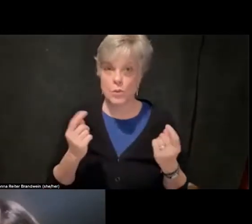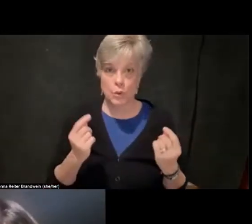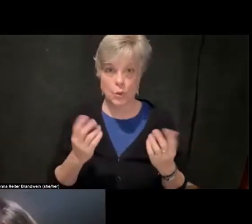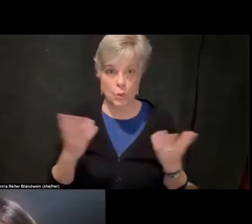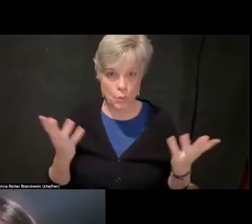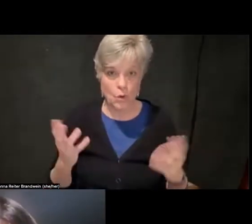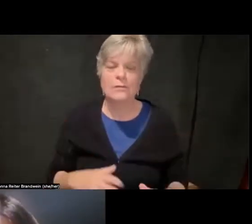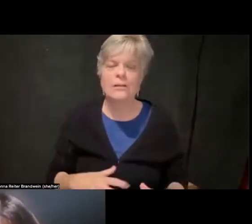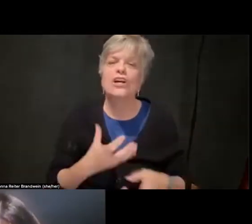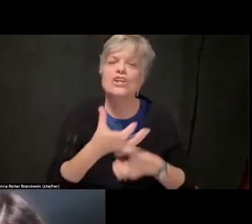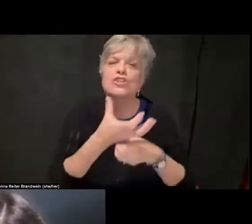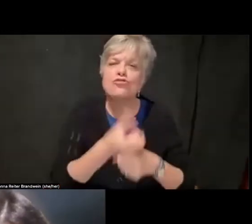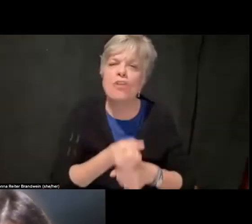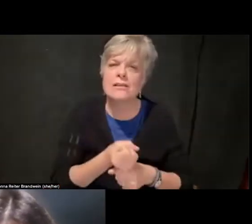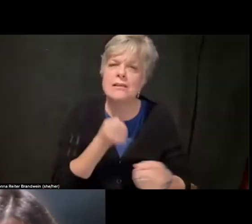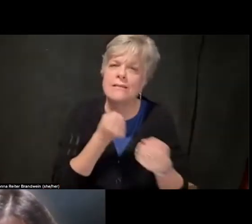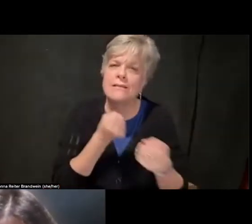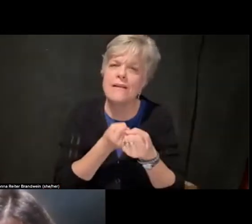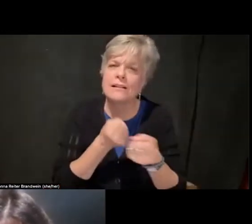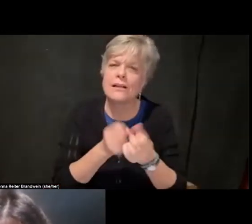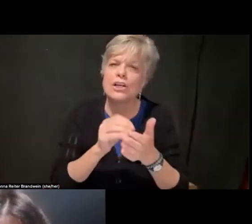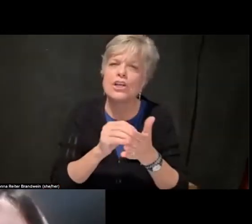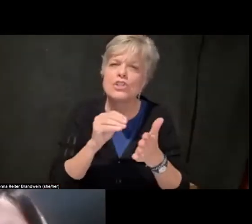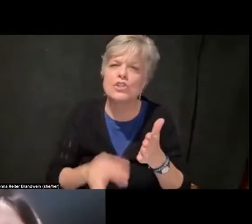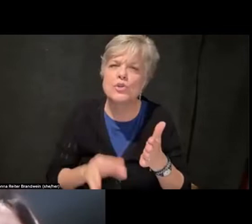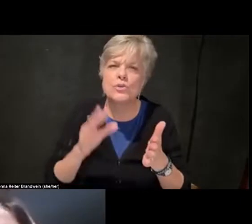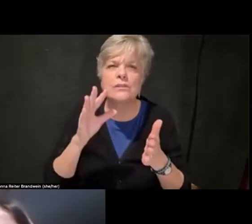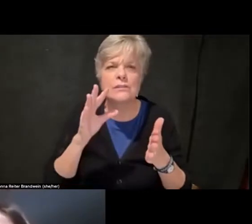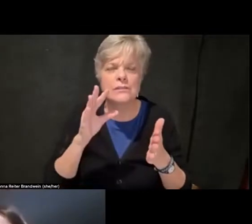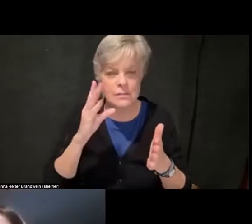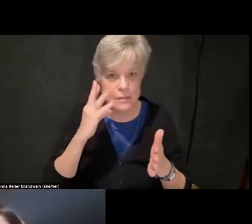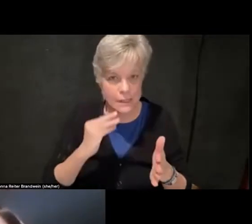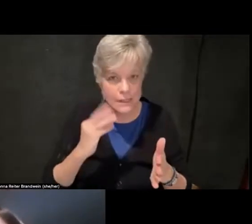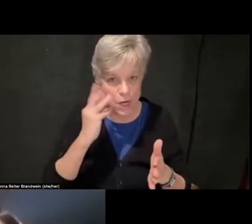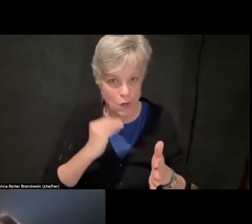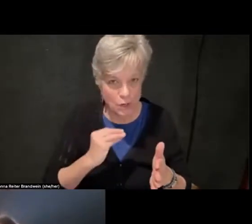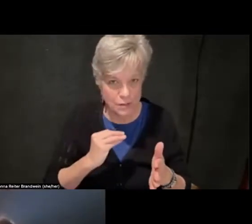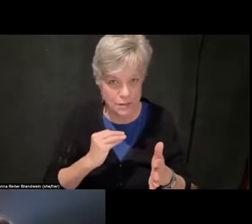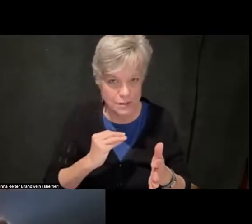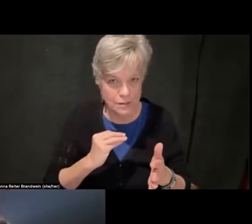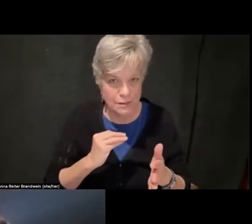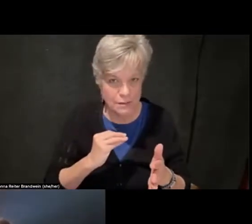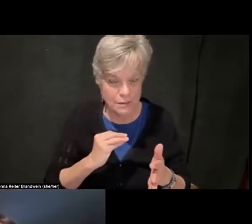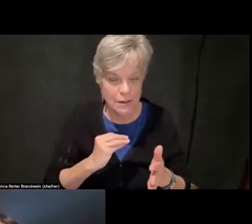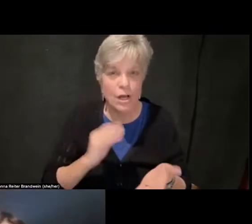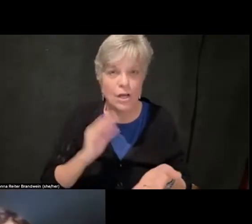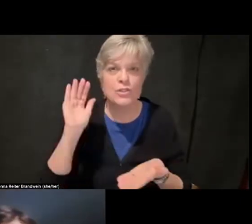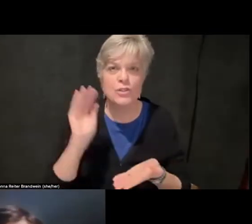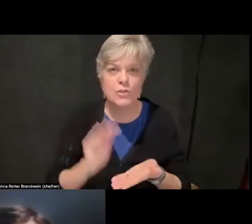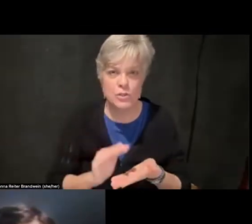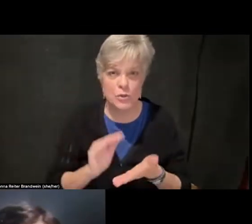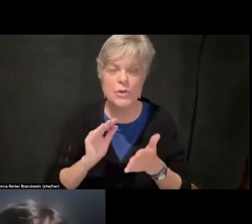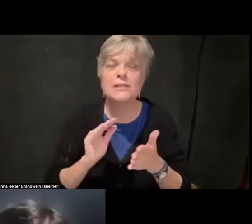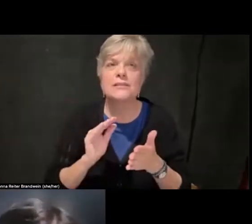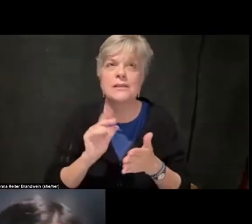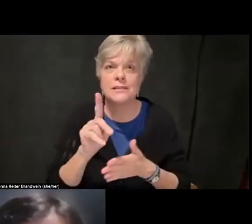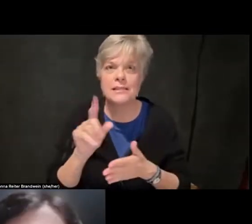and validate disabled student experience to decrease disabled students feelings of not being trusted